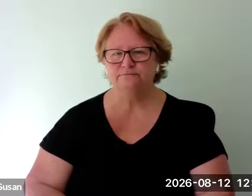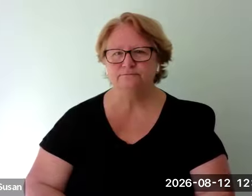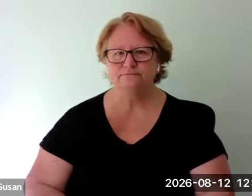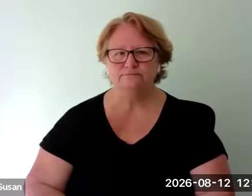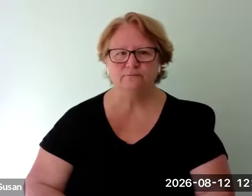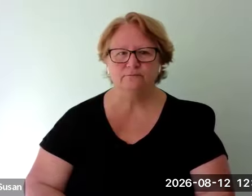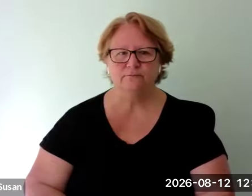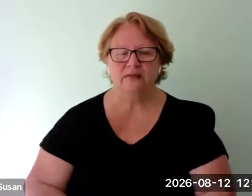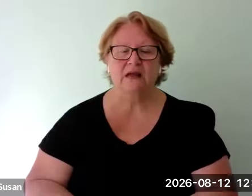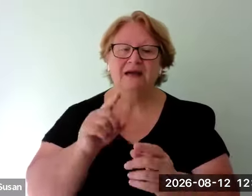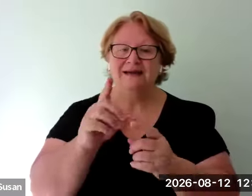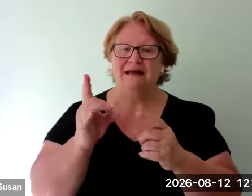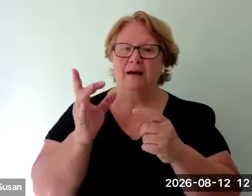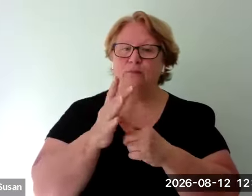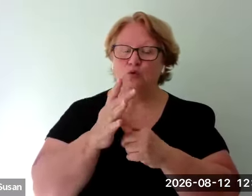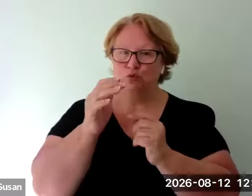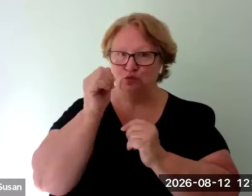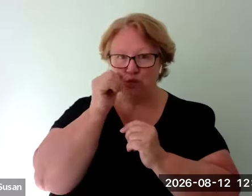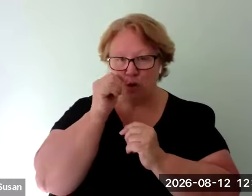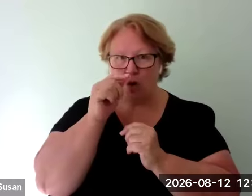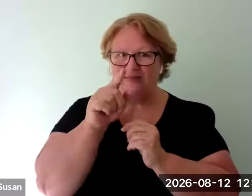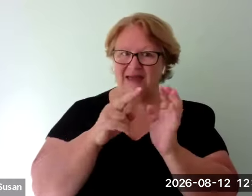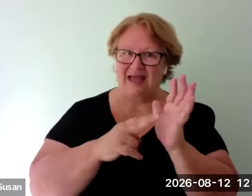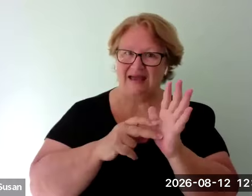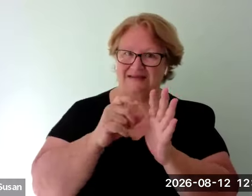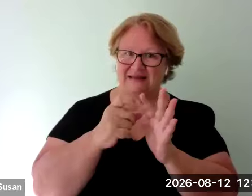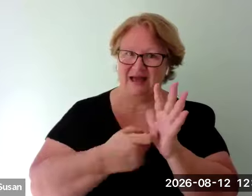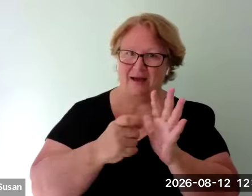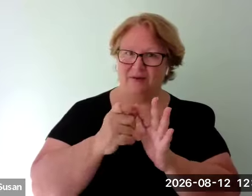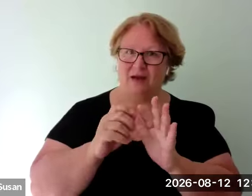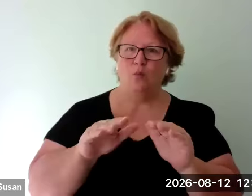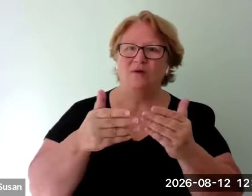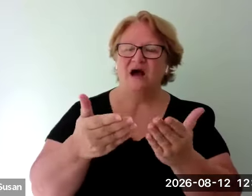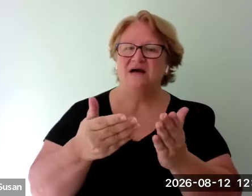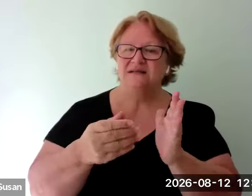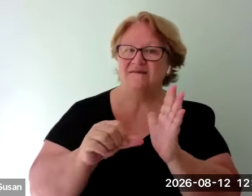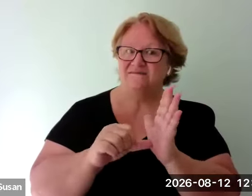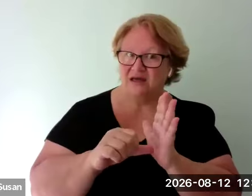offered by the NDRP as well.